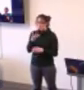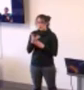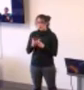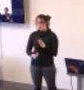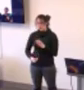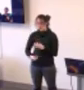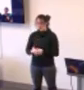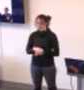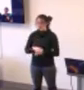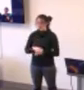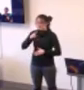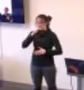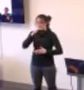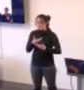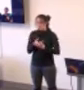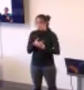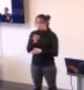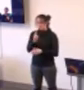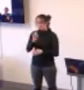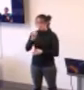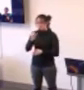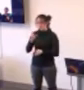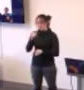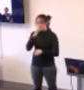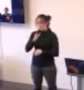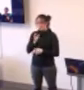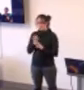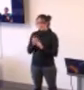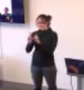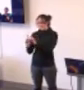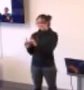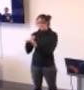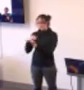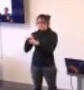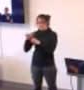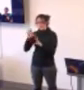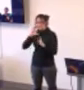His daughter, Fria, who's standing right next to me in the image. Has had three children.